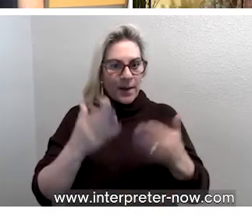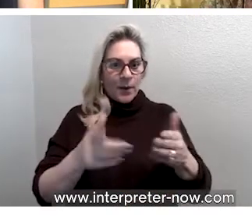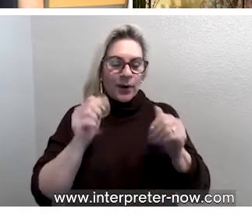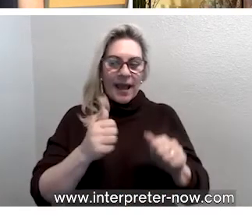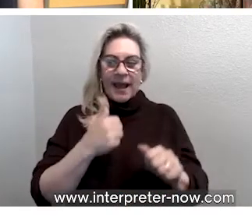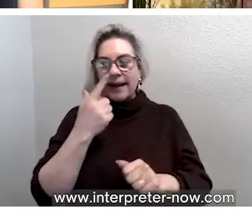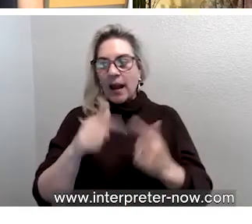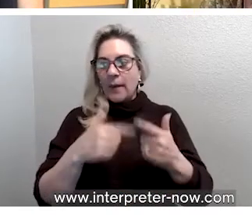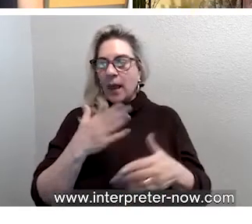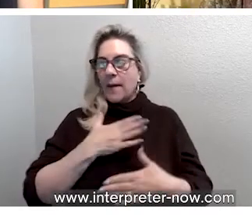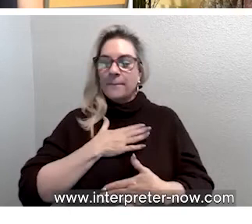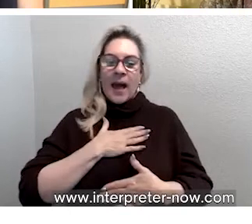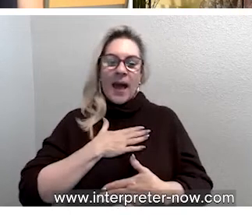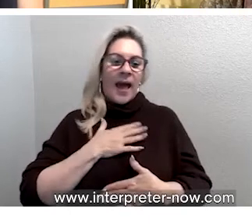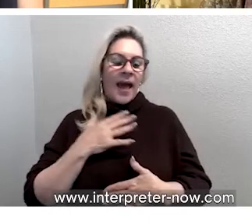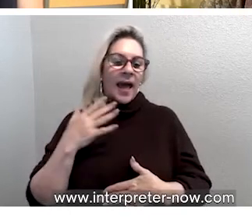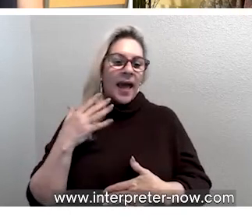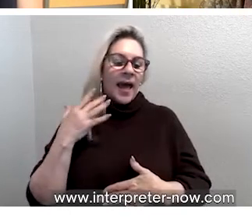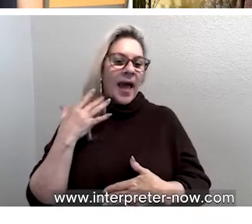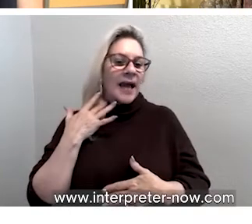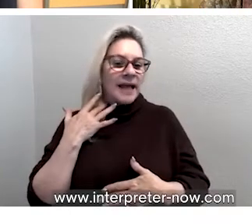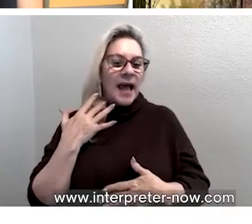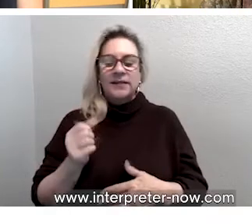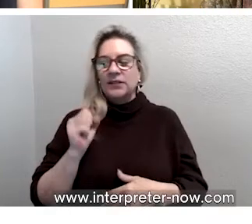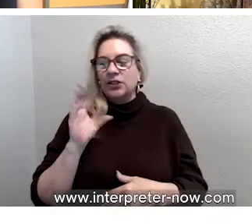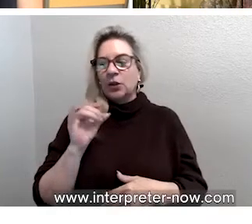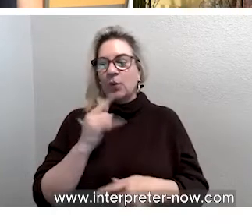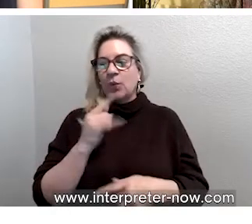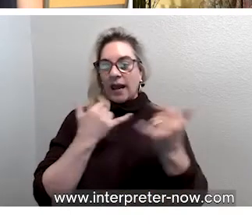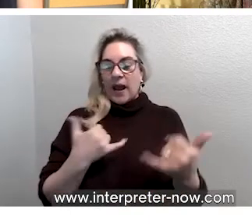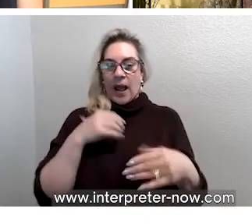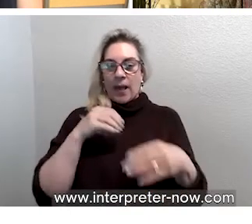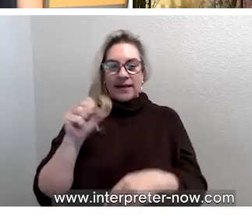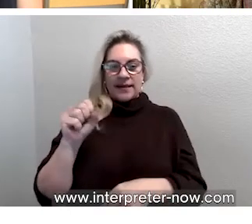Western West Coast accent. I am currently in the San Francisco Bay Area.